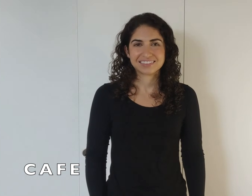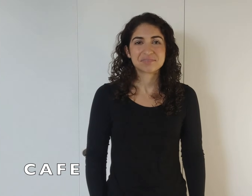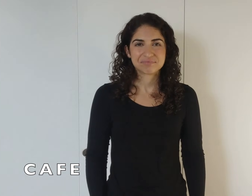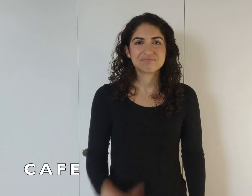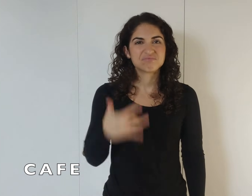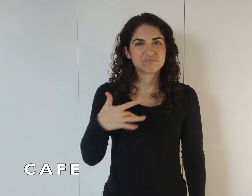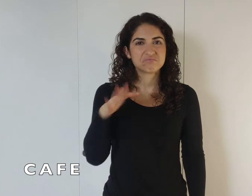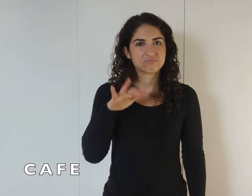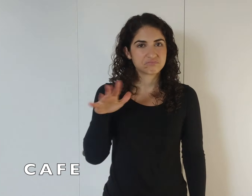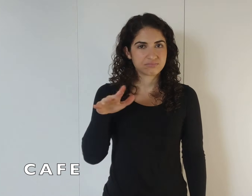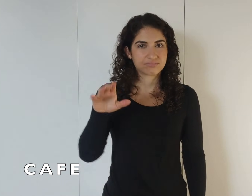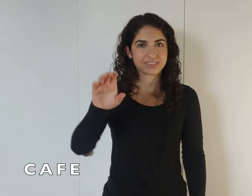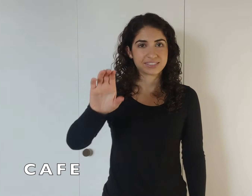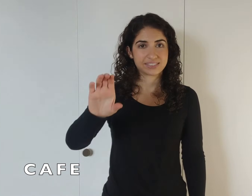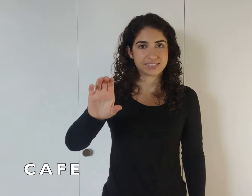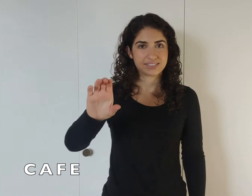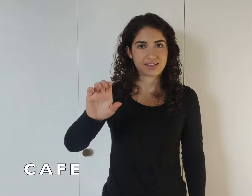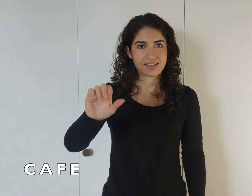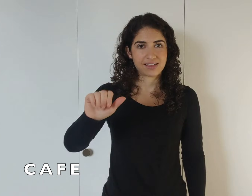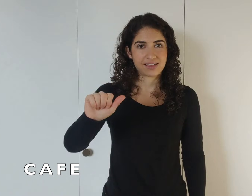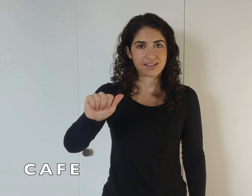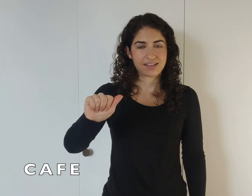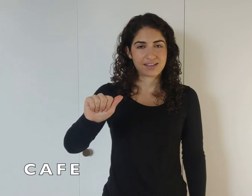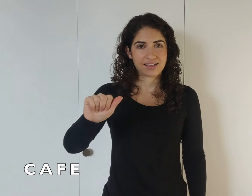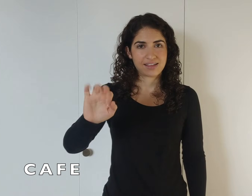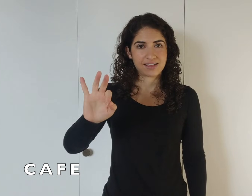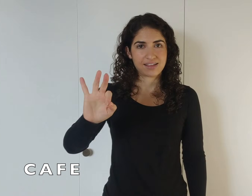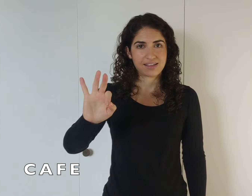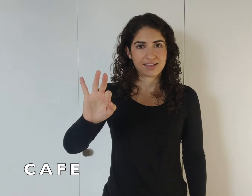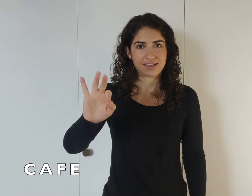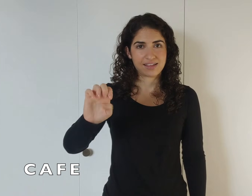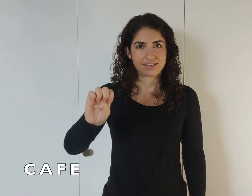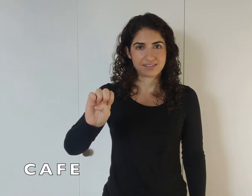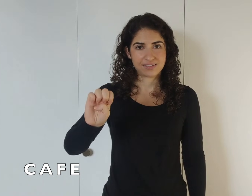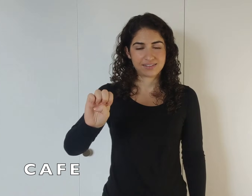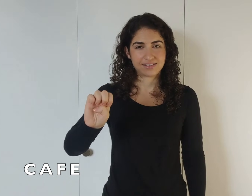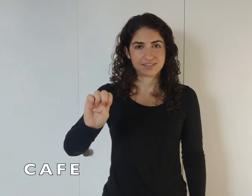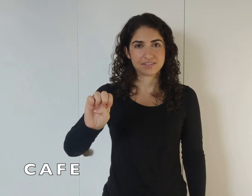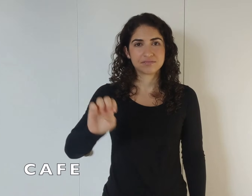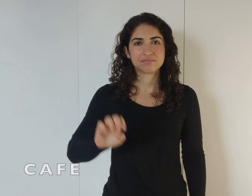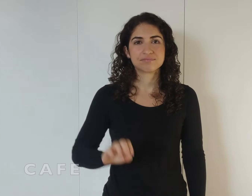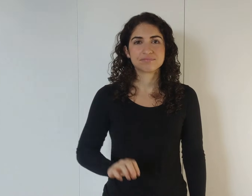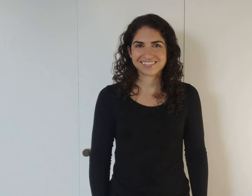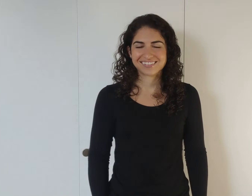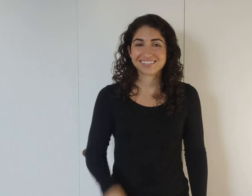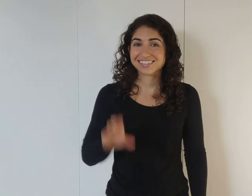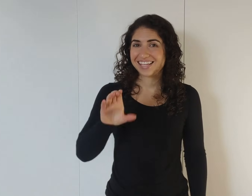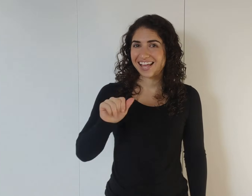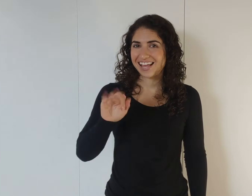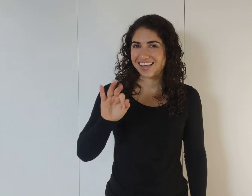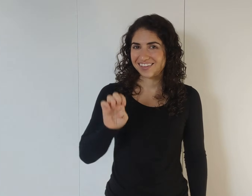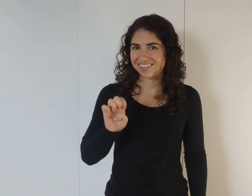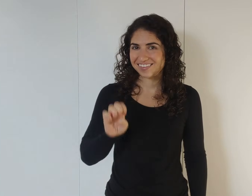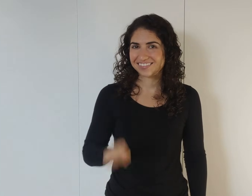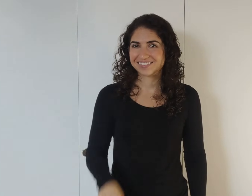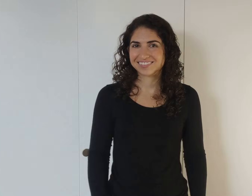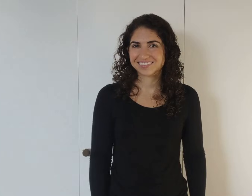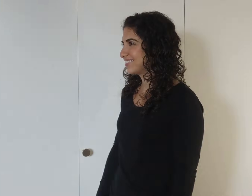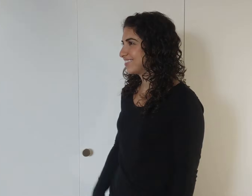It tends to be fingerspelled, C-A-F-E, Cafe.